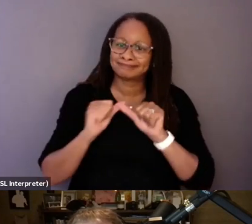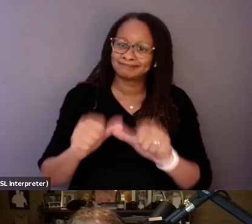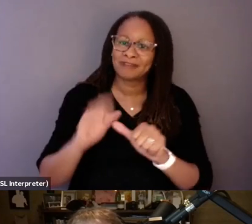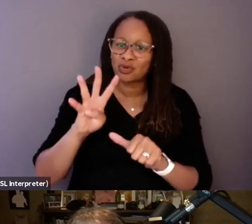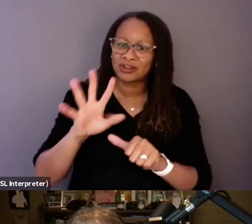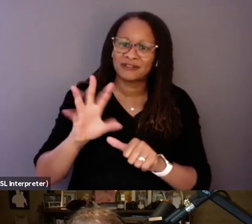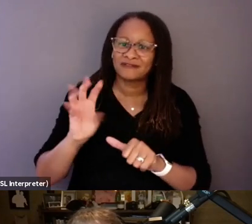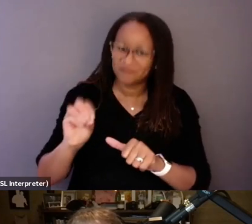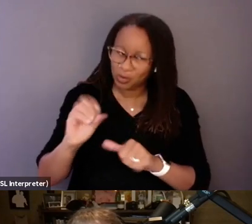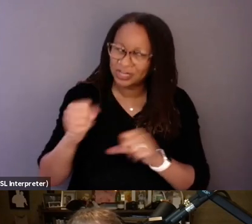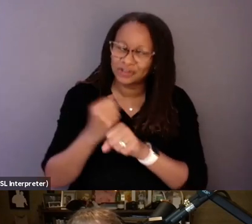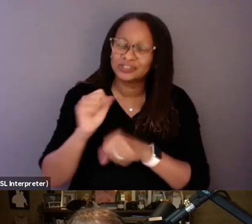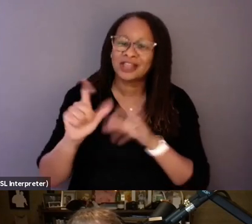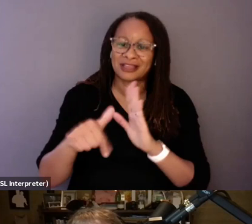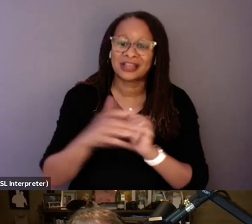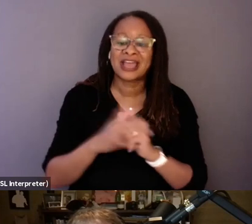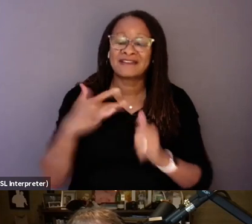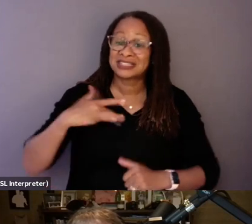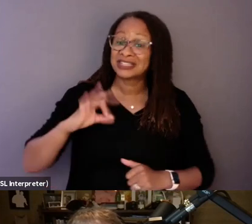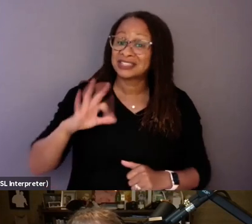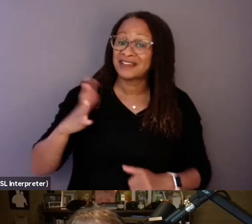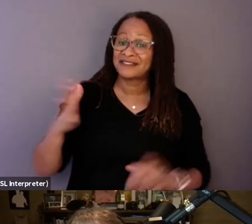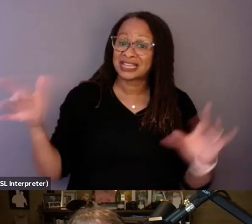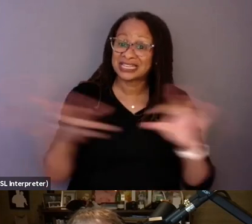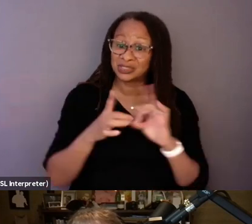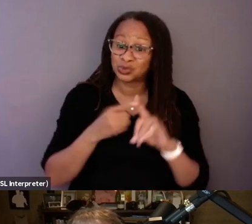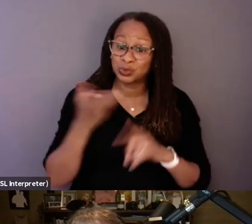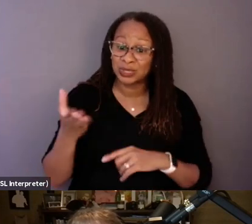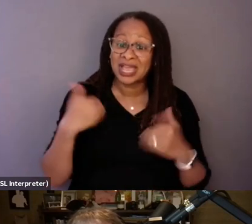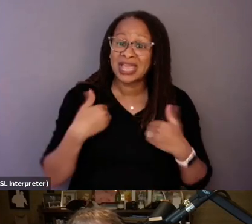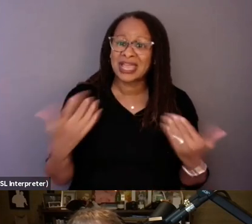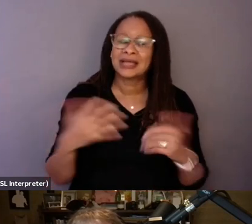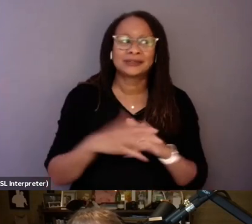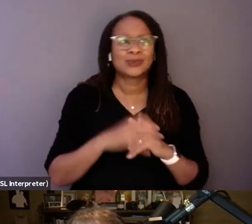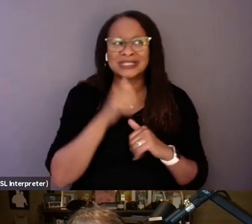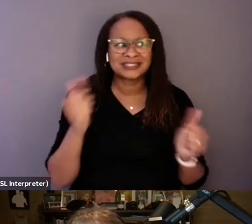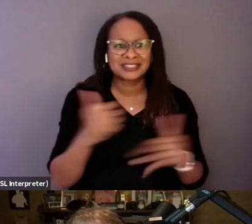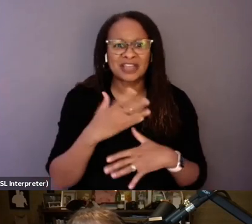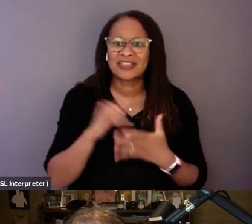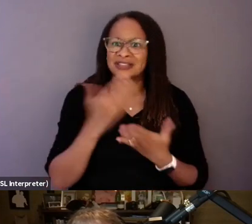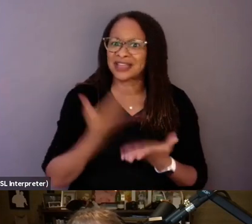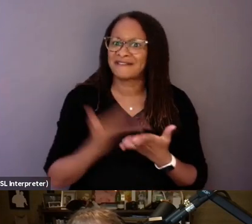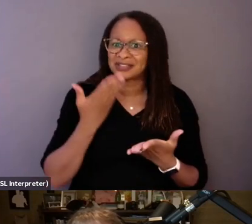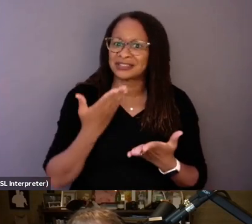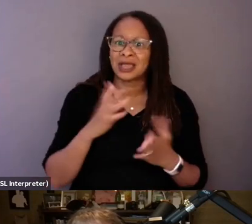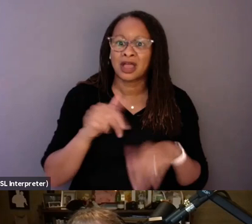And that there is this sense of connectivity to him. He had a fearlessness that's evident, of course, in the comedy, but comes from...